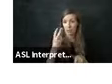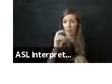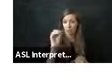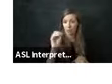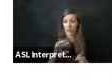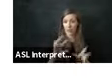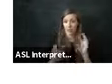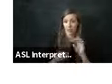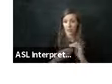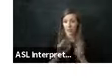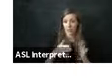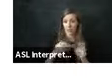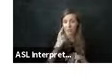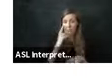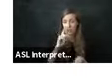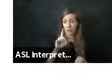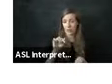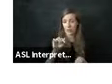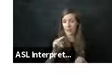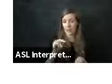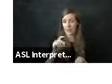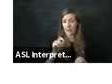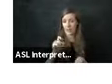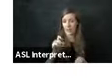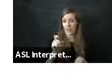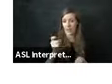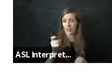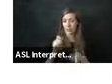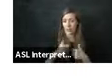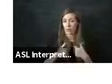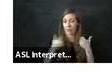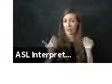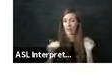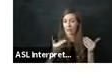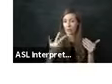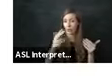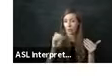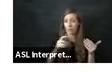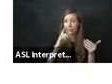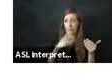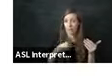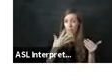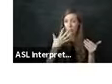Latinx residents as compared to 3% for white non Hispanic residents.